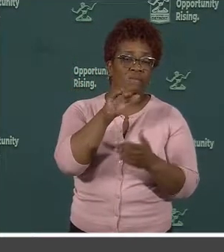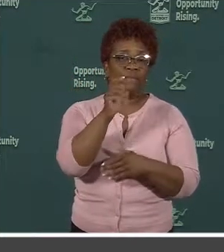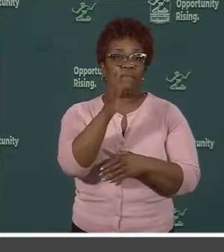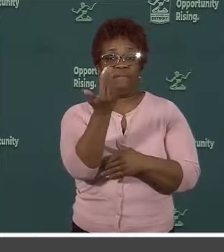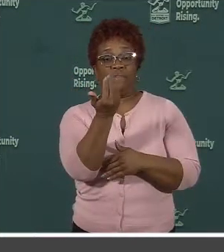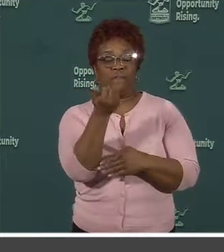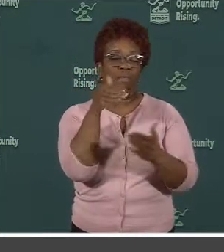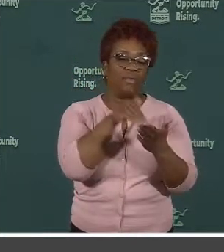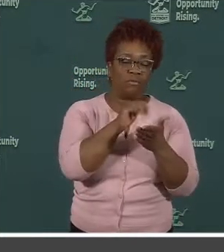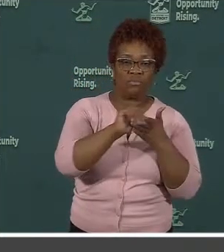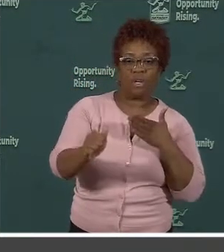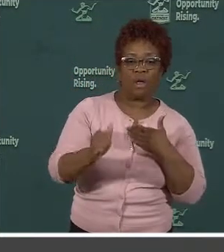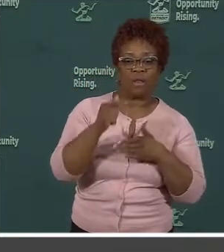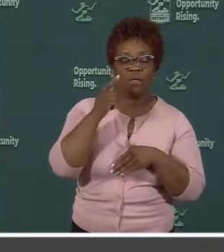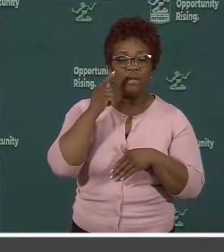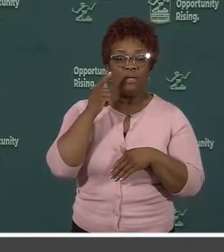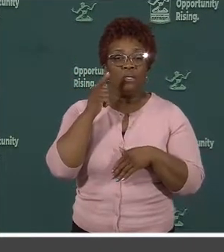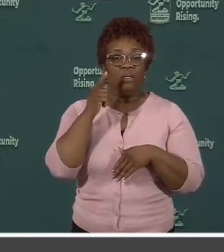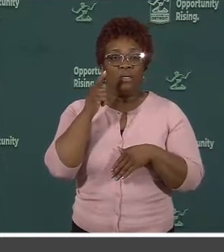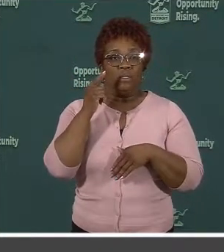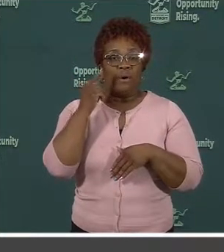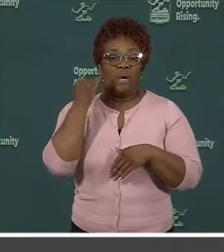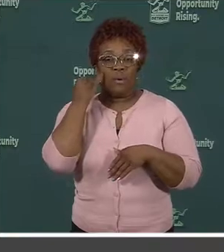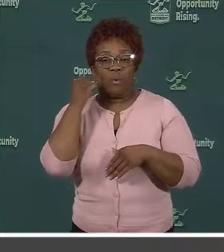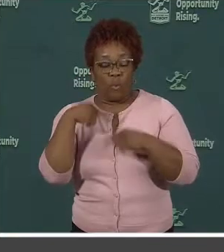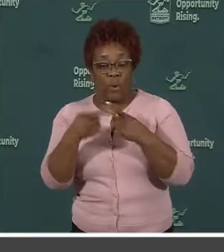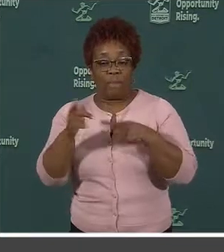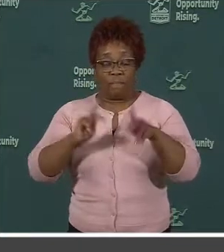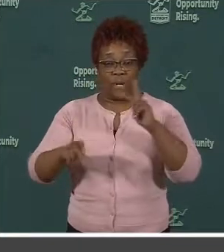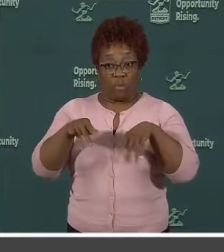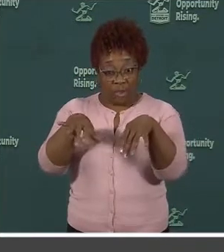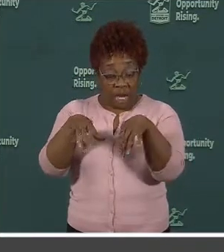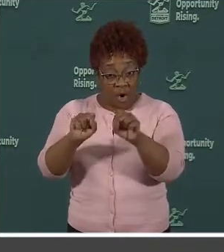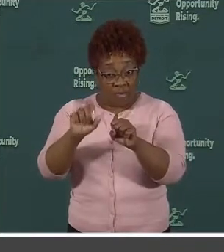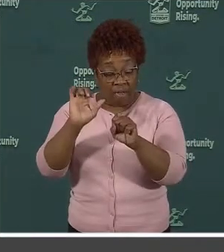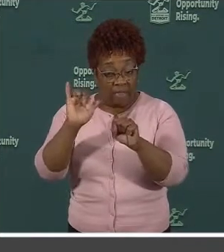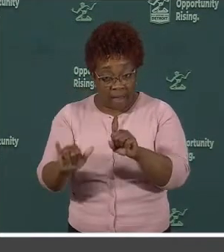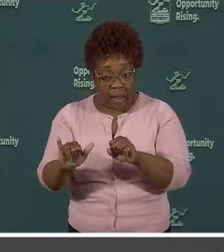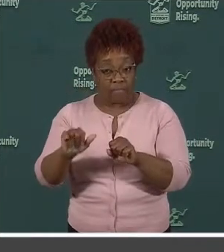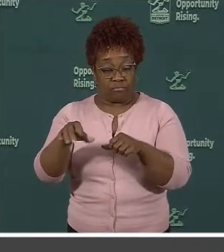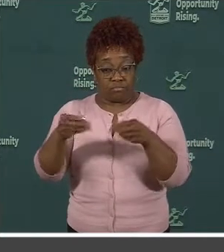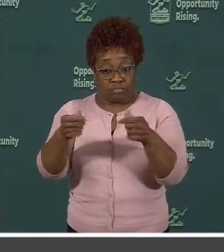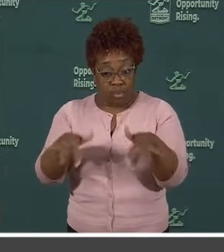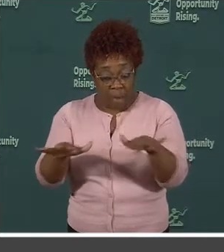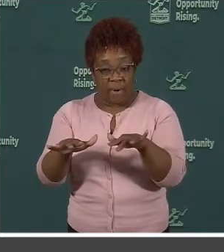OVER THE LAND BANK PROPERTY THEY'VE GOT SOME HELP IN FIXING IT UP THAT'S WHERE WE'RE GOING